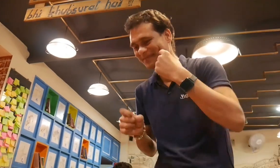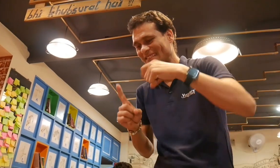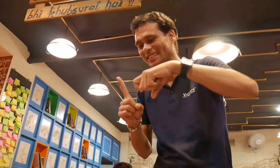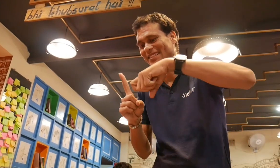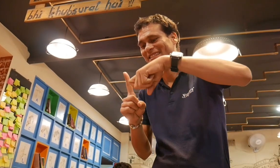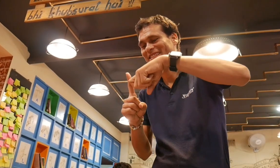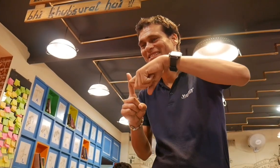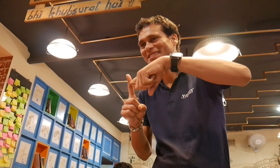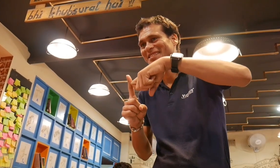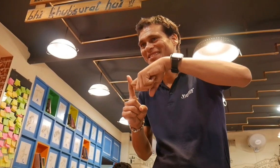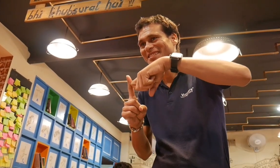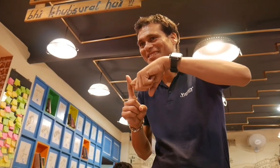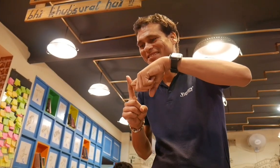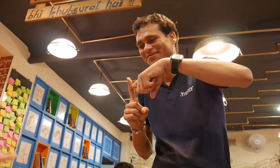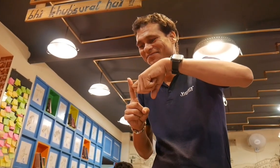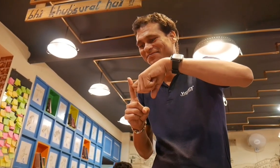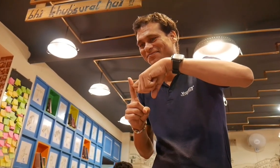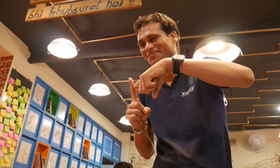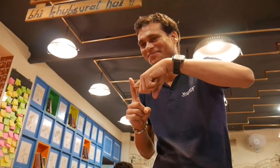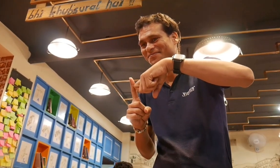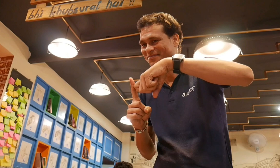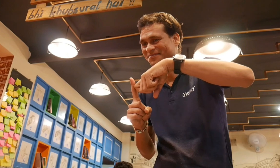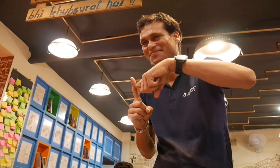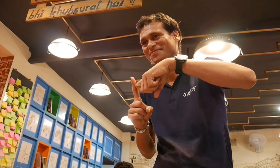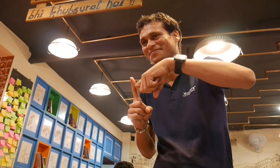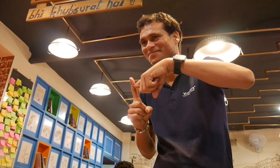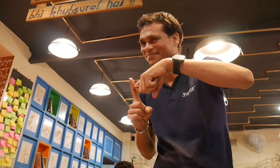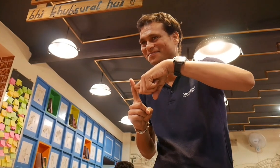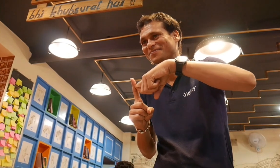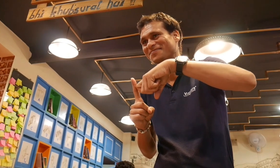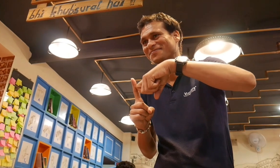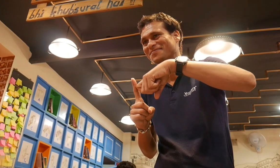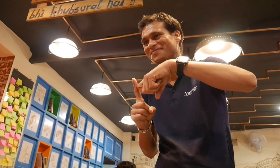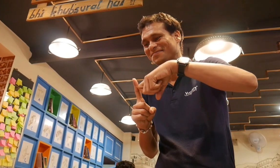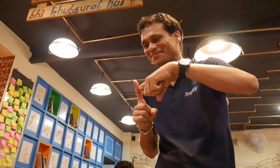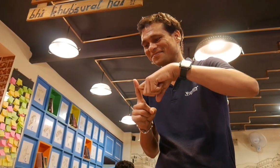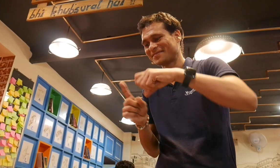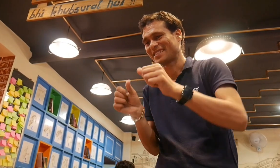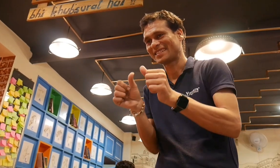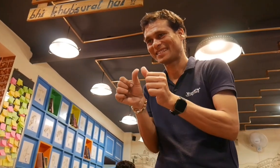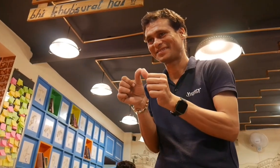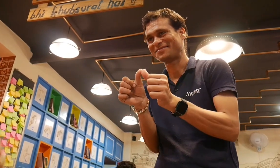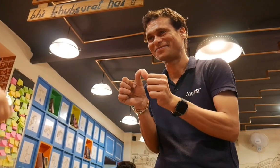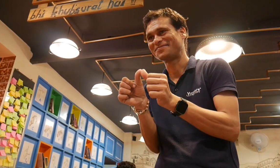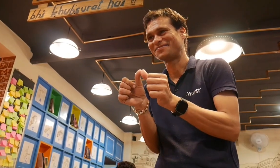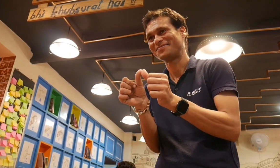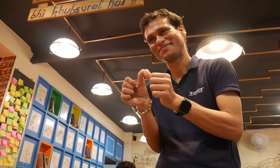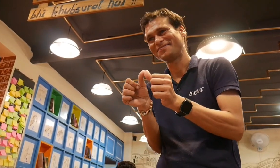K A, again A